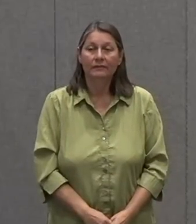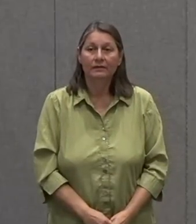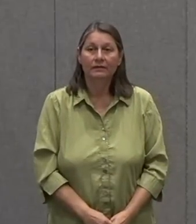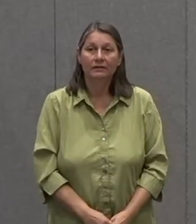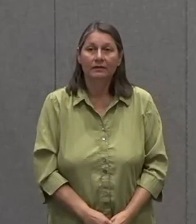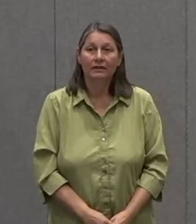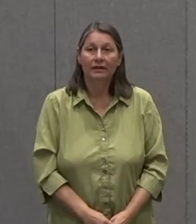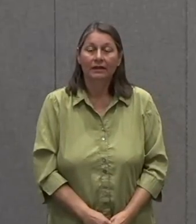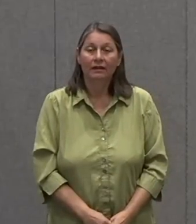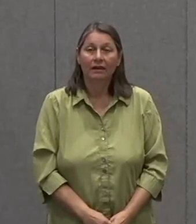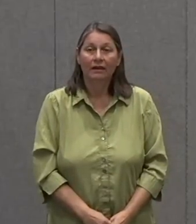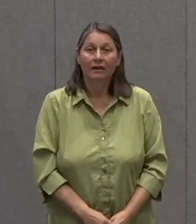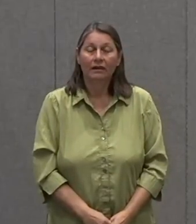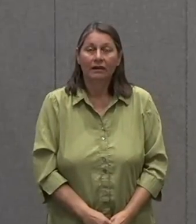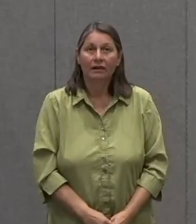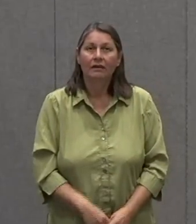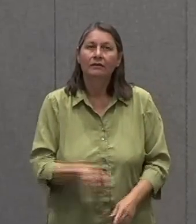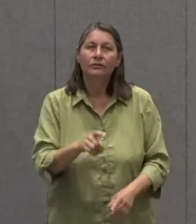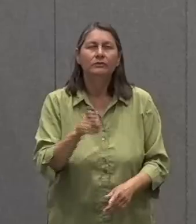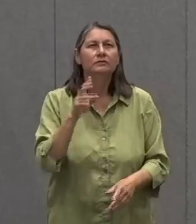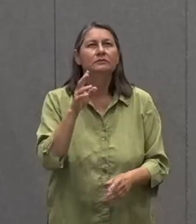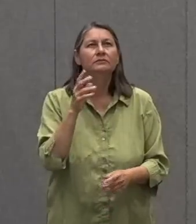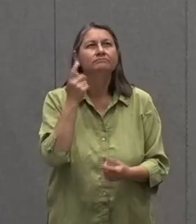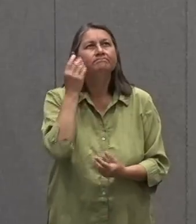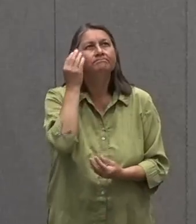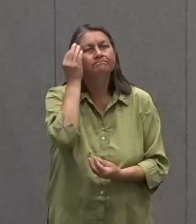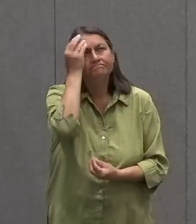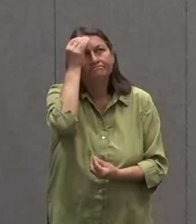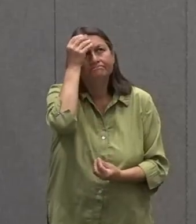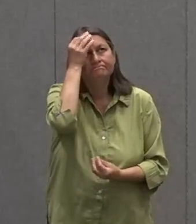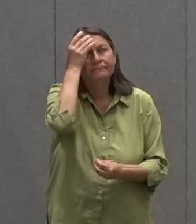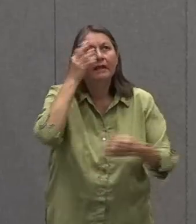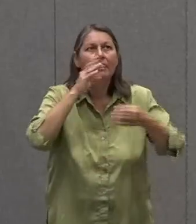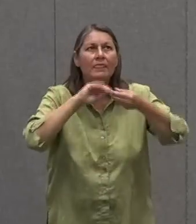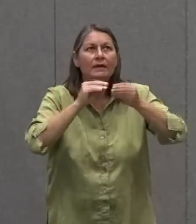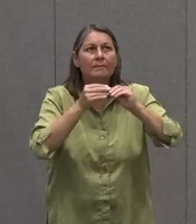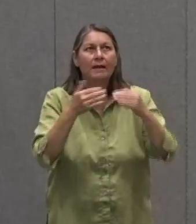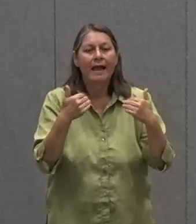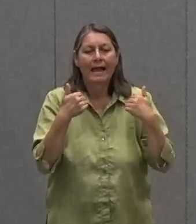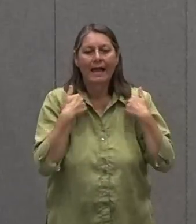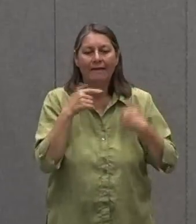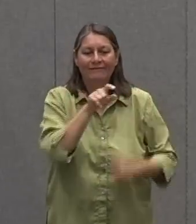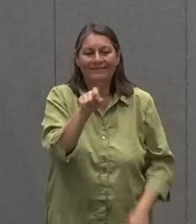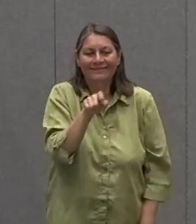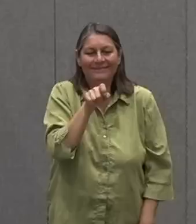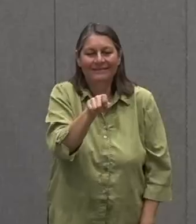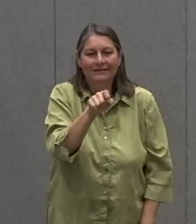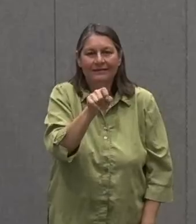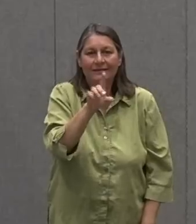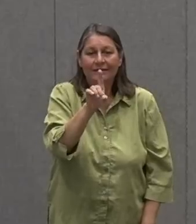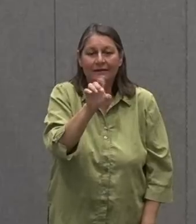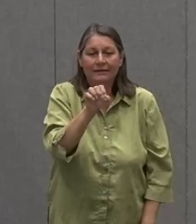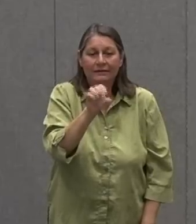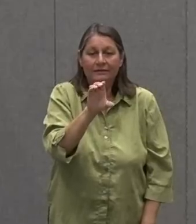that incorporated a decimal today. So let me go ahead and introduce our Number of the Day.